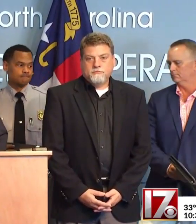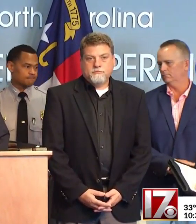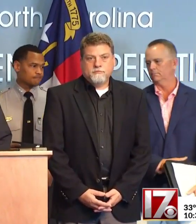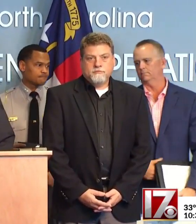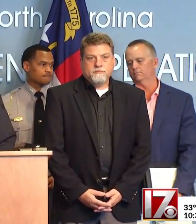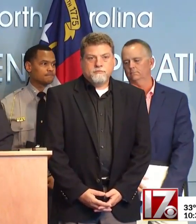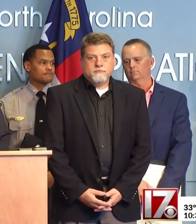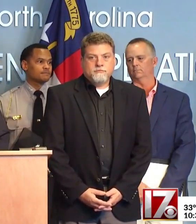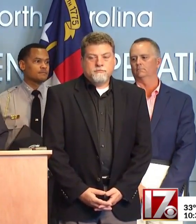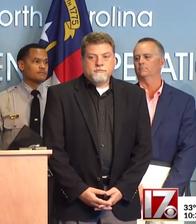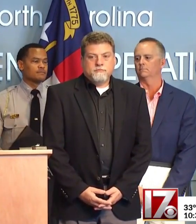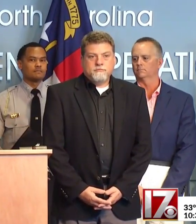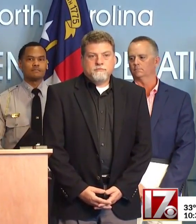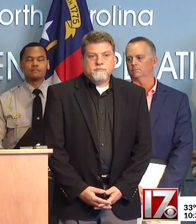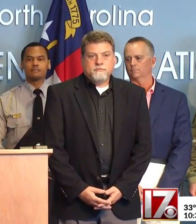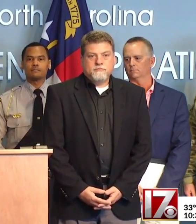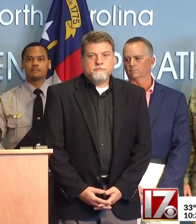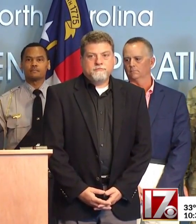I THINK WE'RE READY TO HEAR FROM THE GOVERNOR.